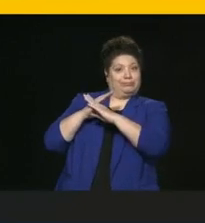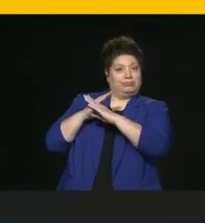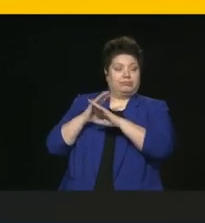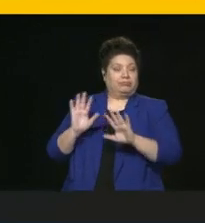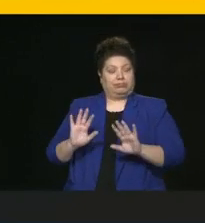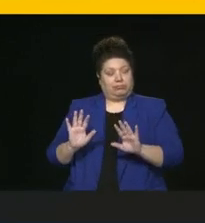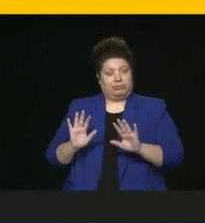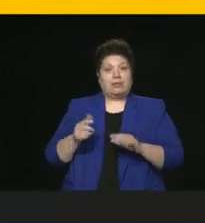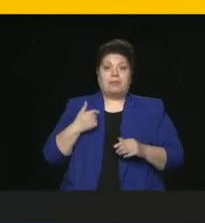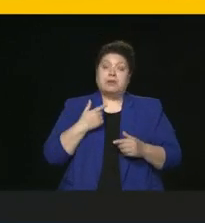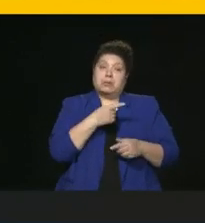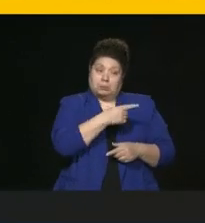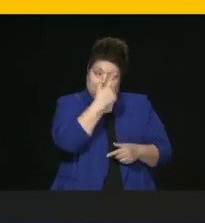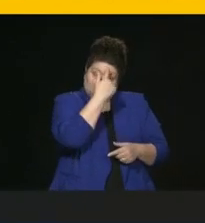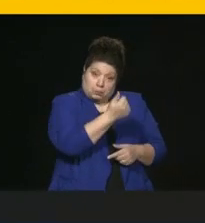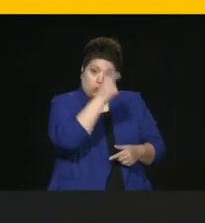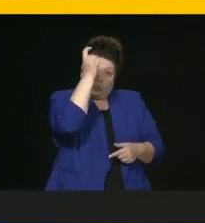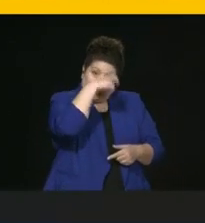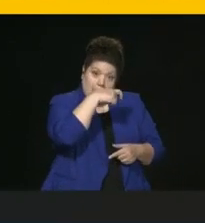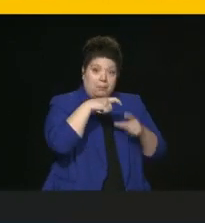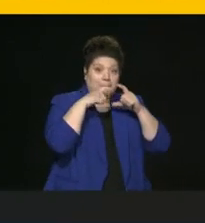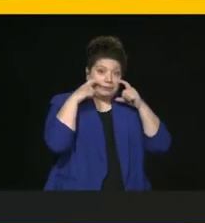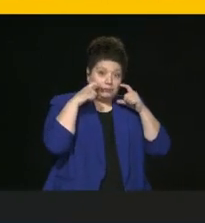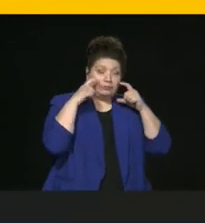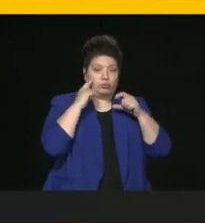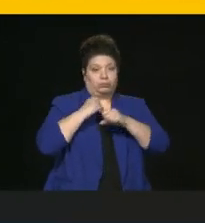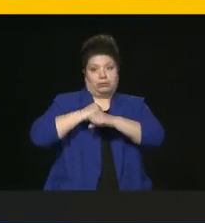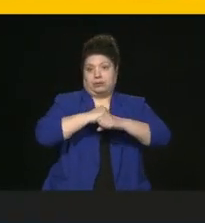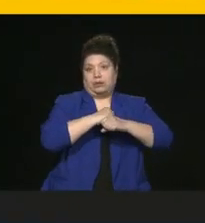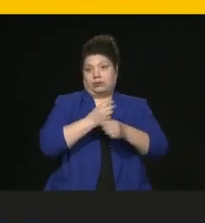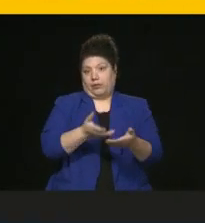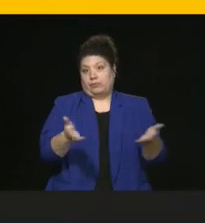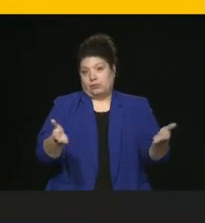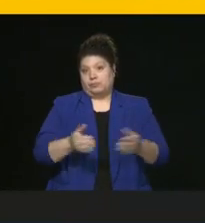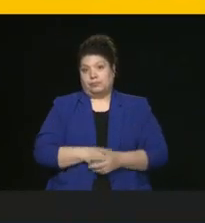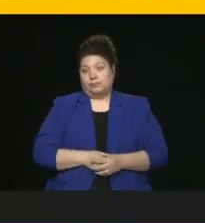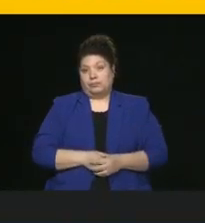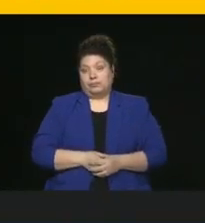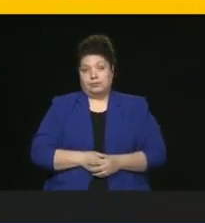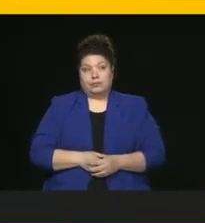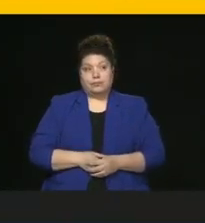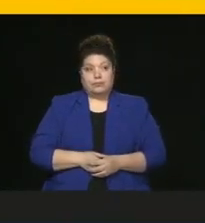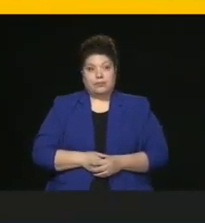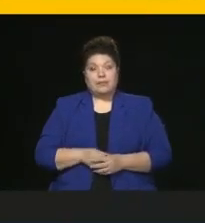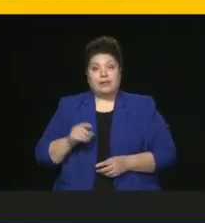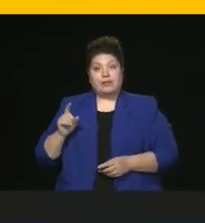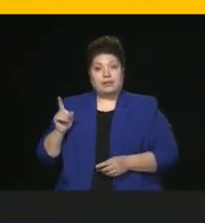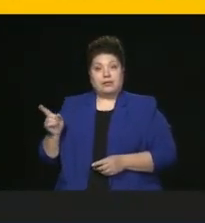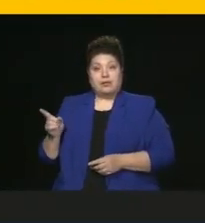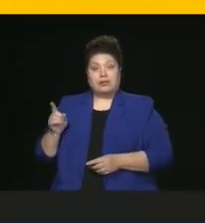NOT PROTECT US FROM OTHERS, SO OUR STANCE HAS NOT CHANGED IN THAT SENSE.